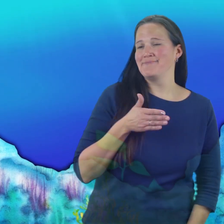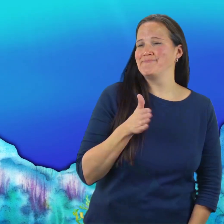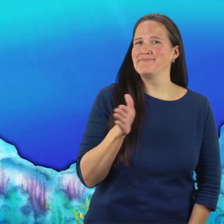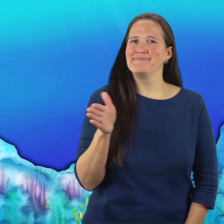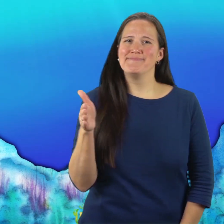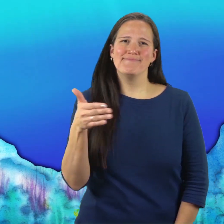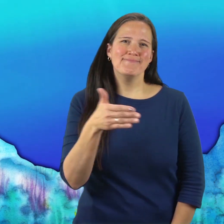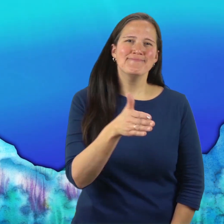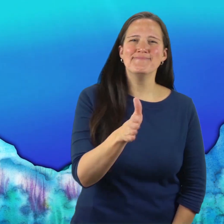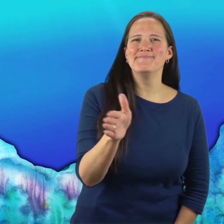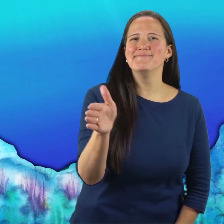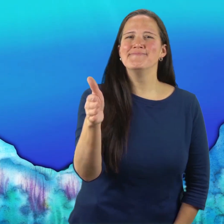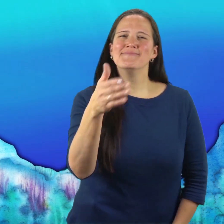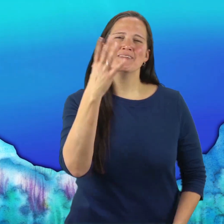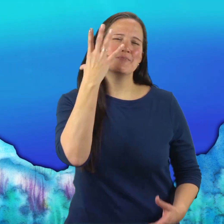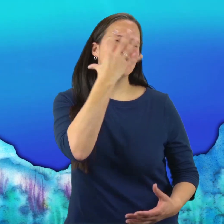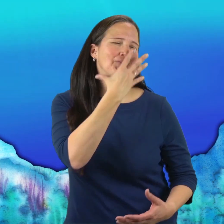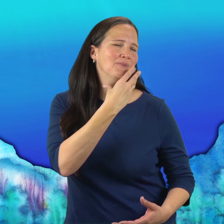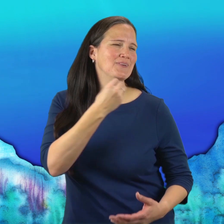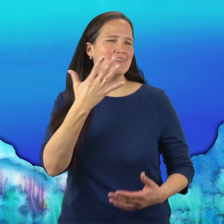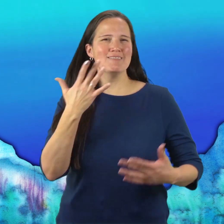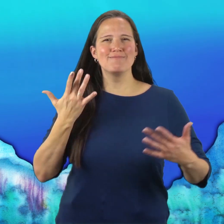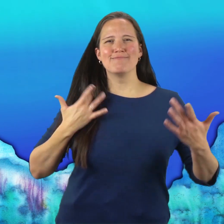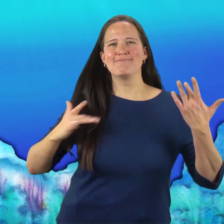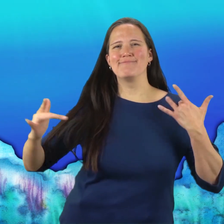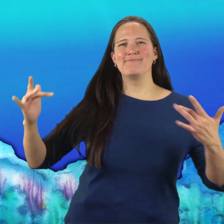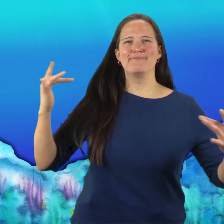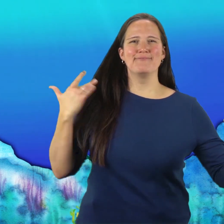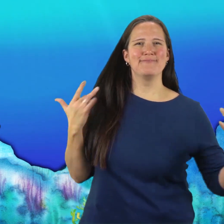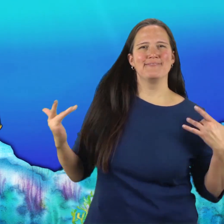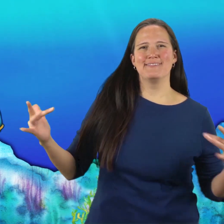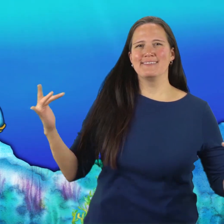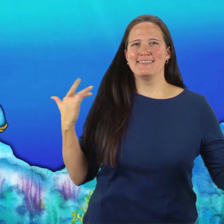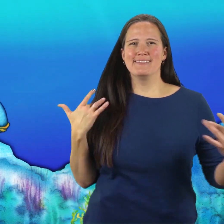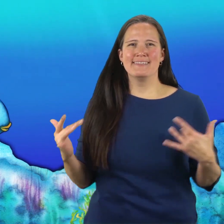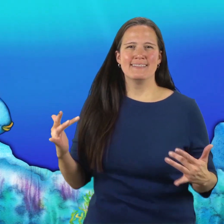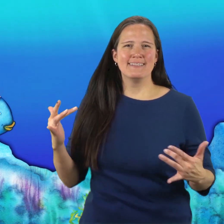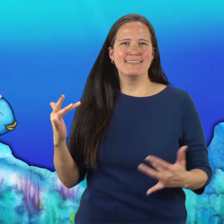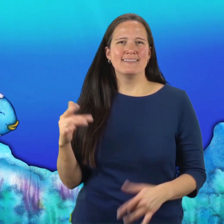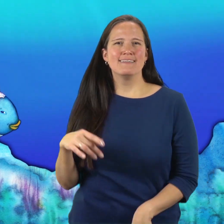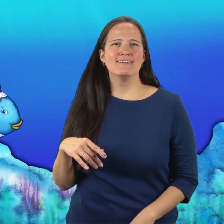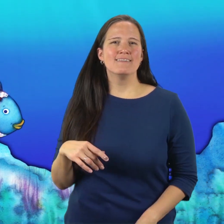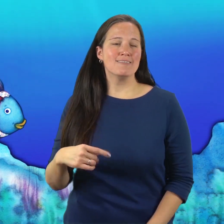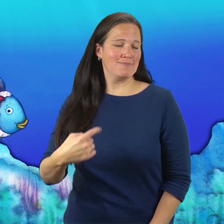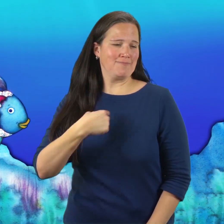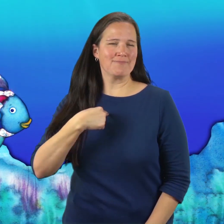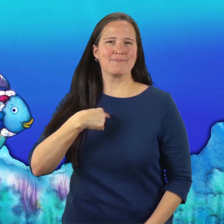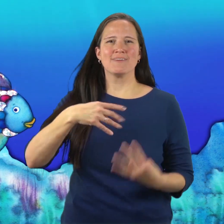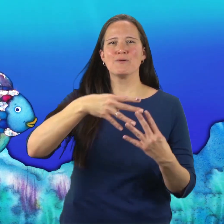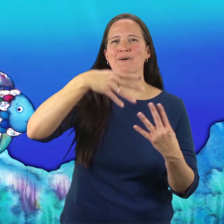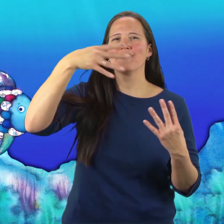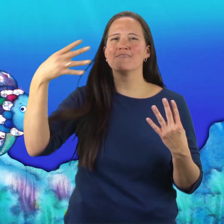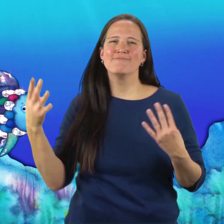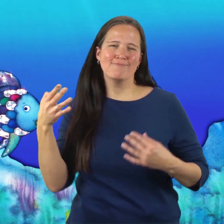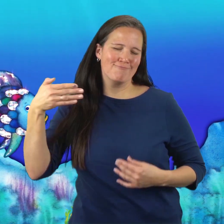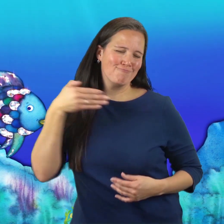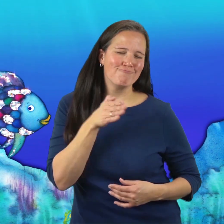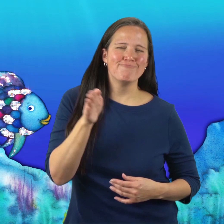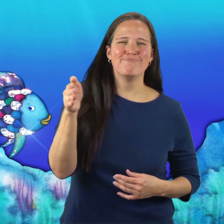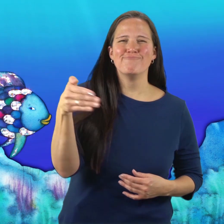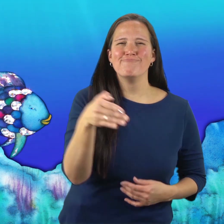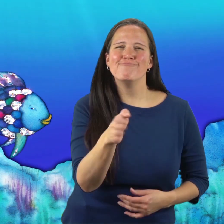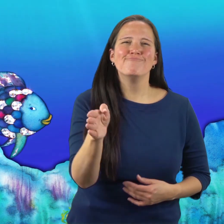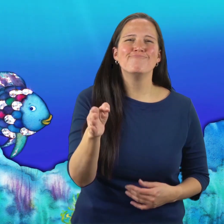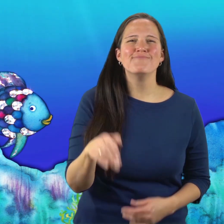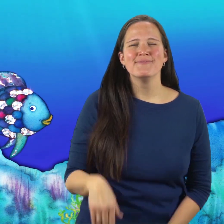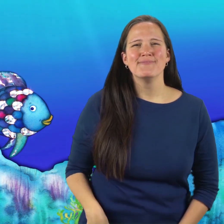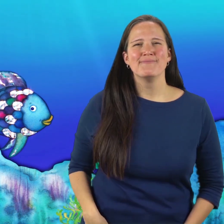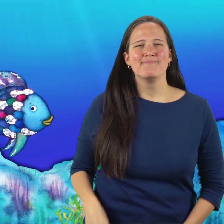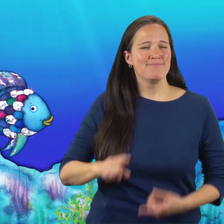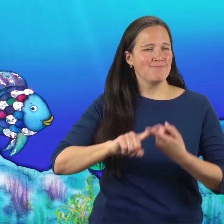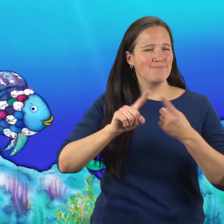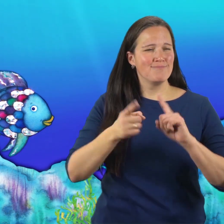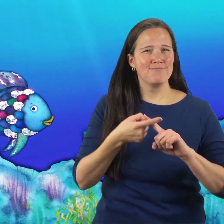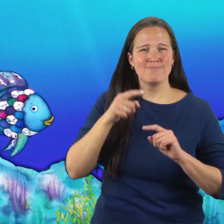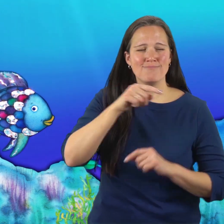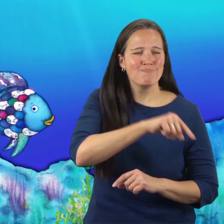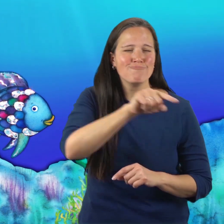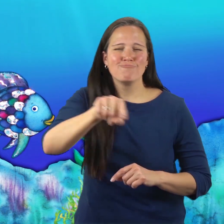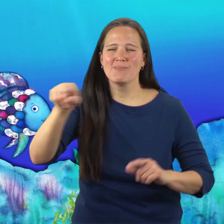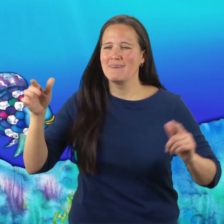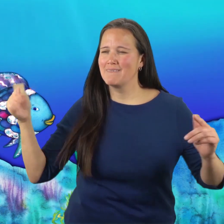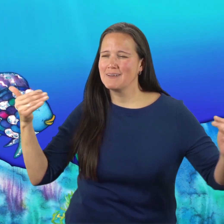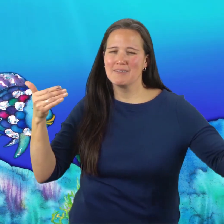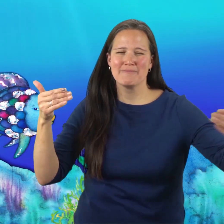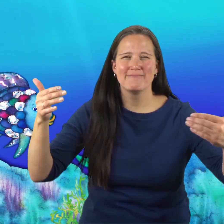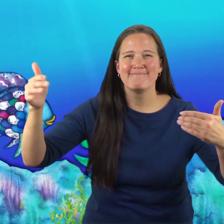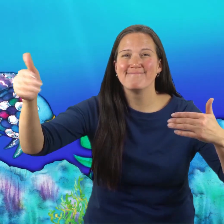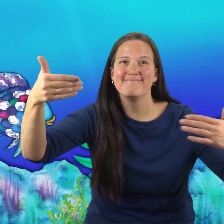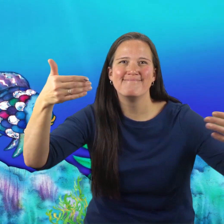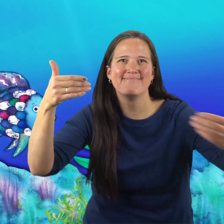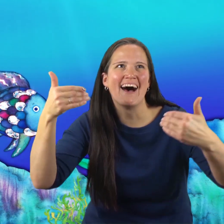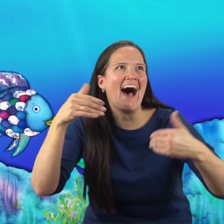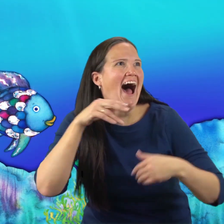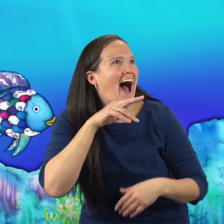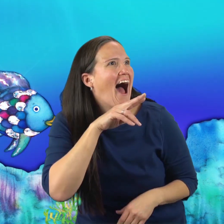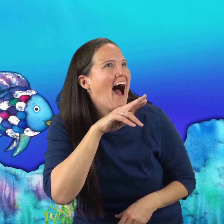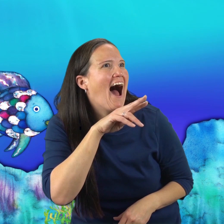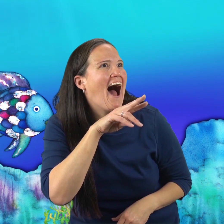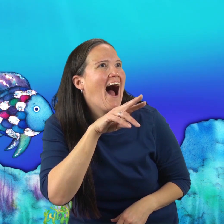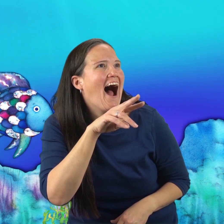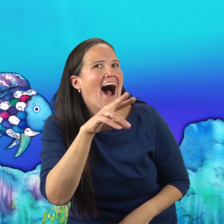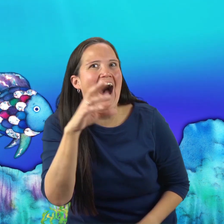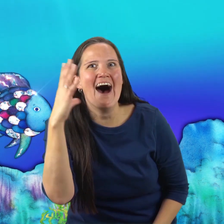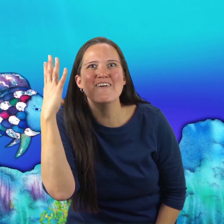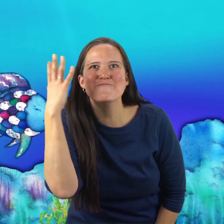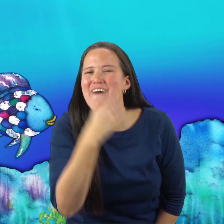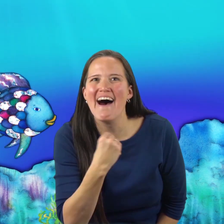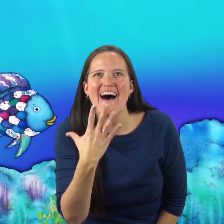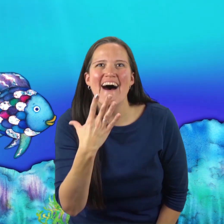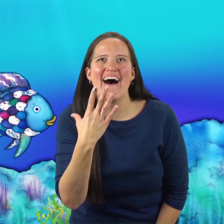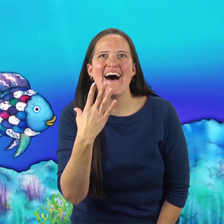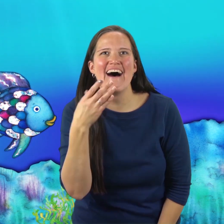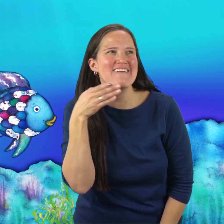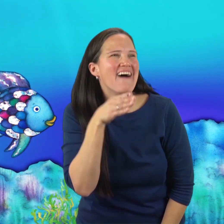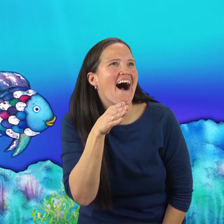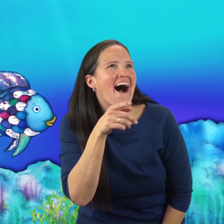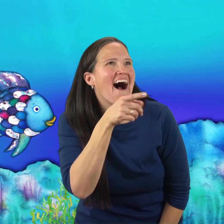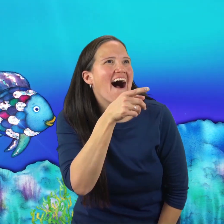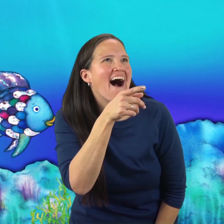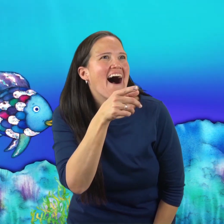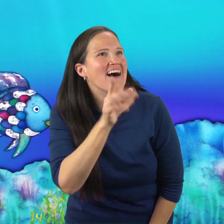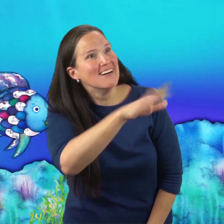The other fish were amazed at his beauty. They called him Rainbow Fish.